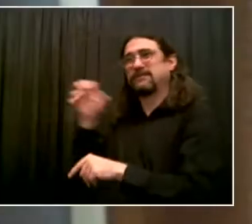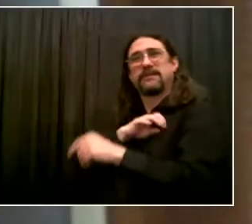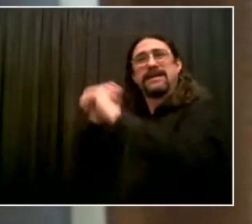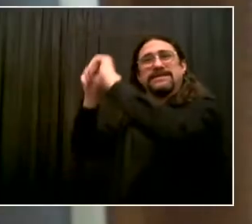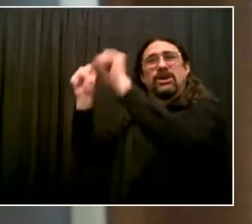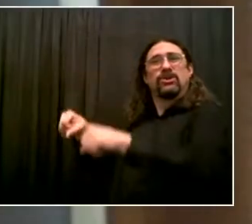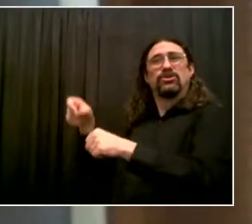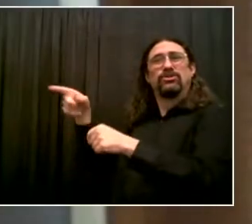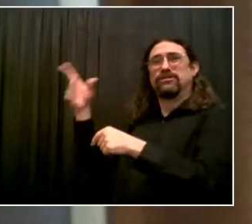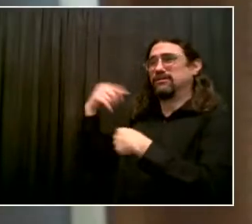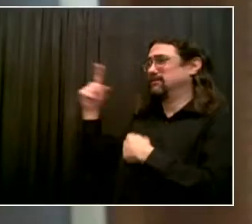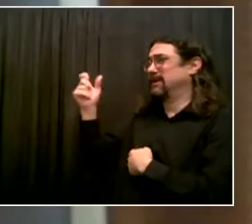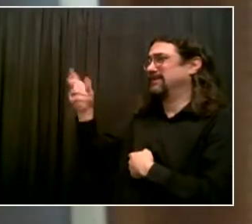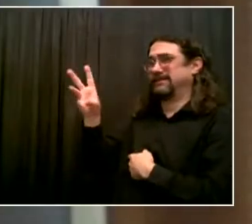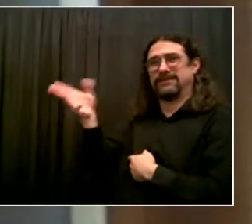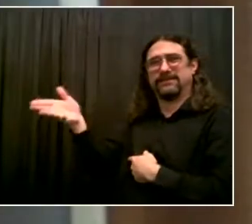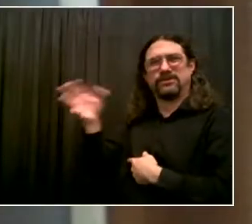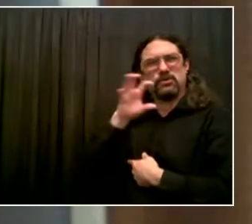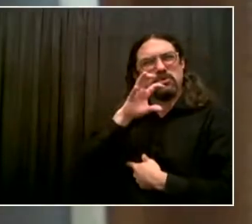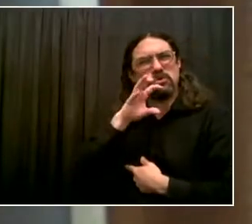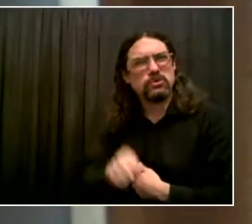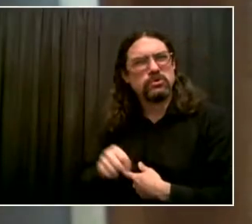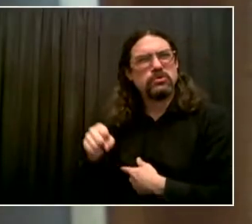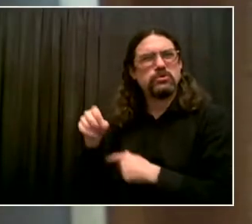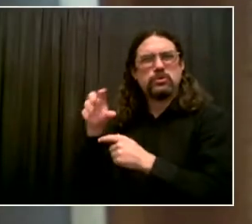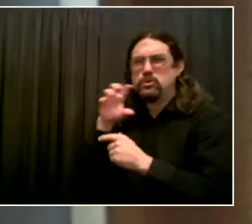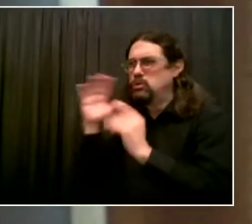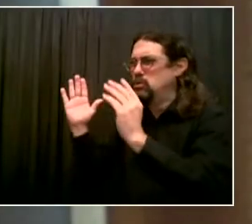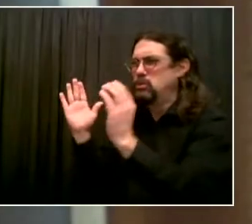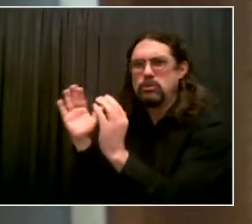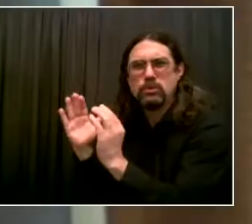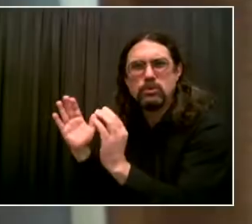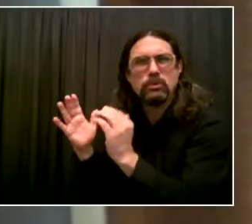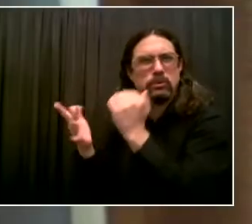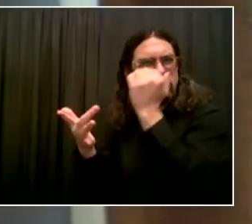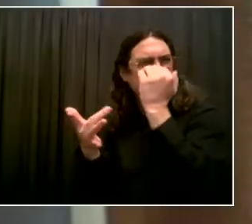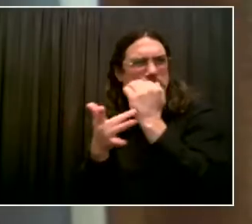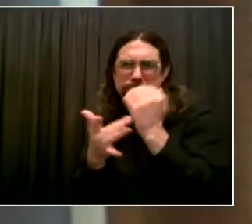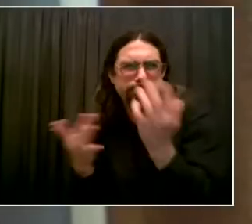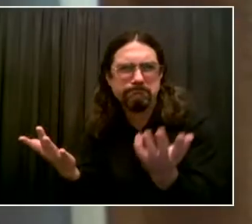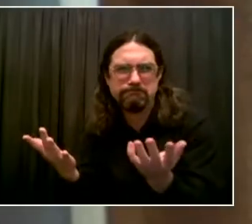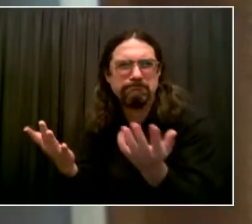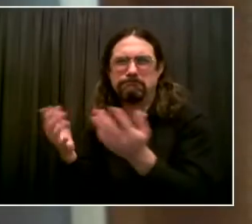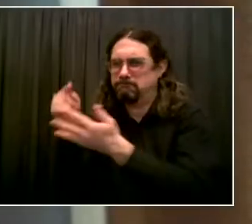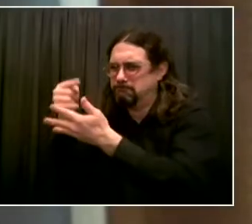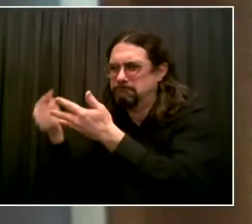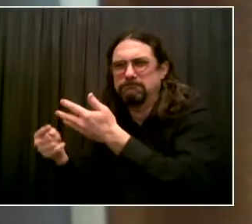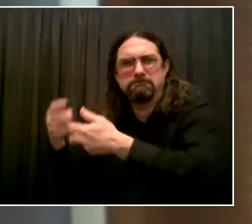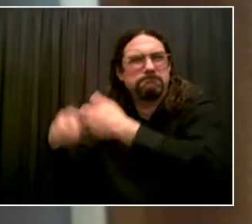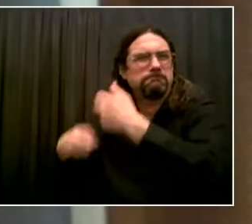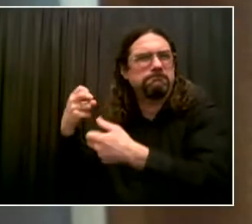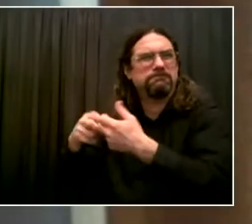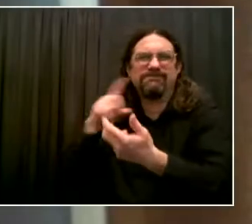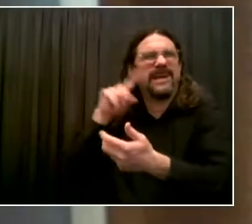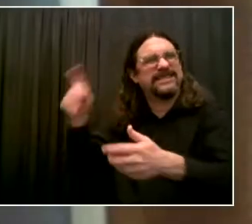BY THE COMMUNTYI SINCE 1970S WAS DESINEGD AND ATSLED TO REMEDY THE GAP.